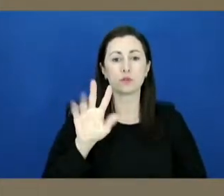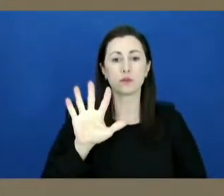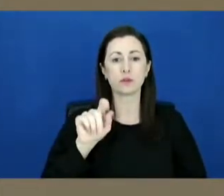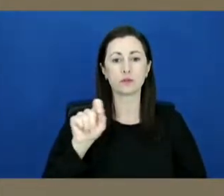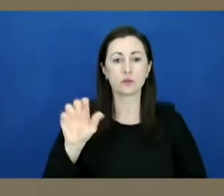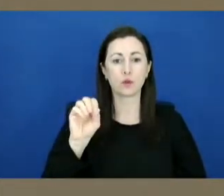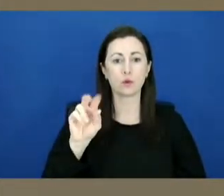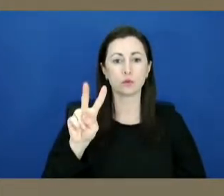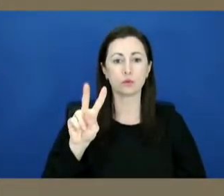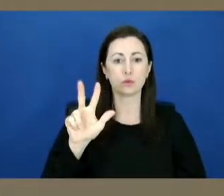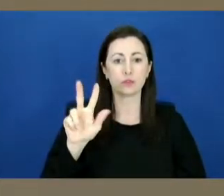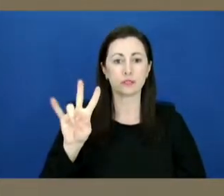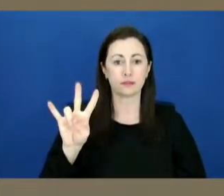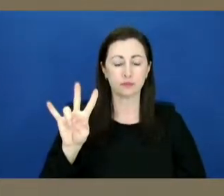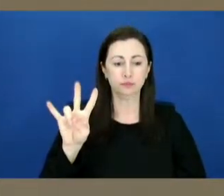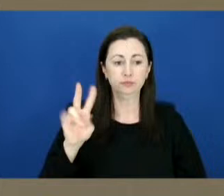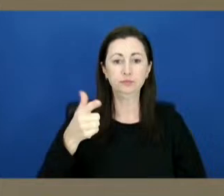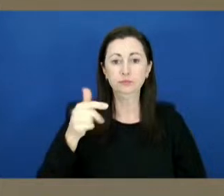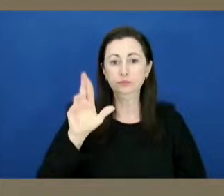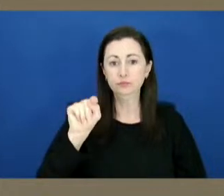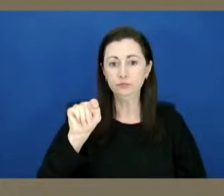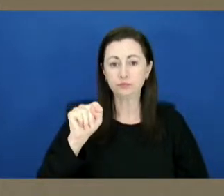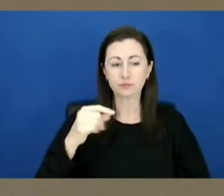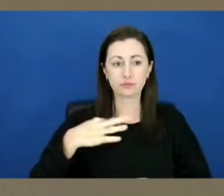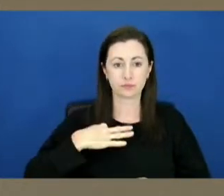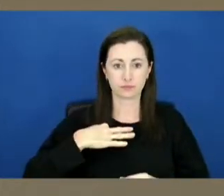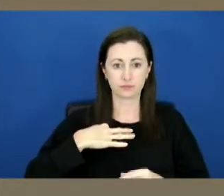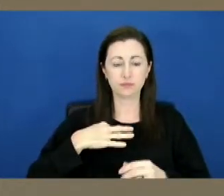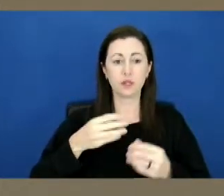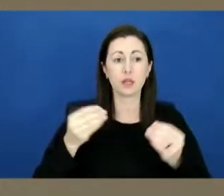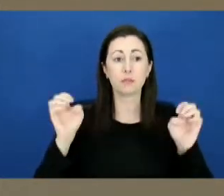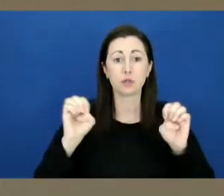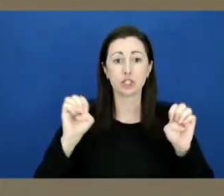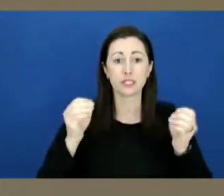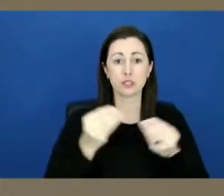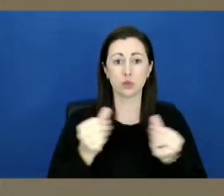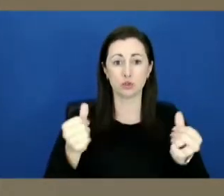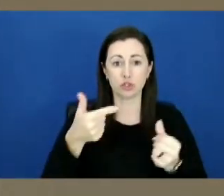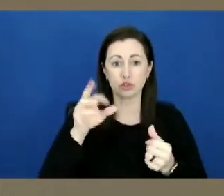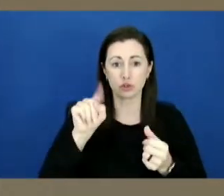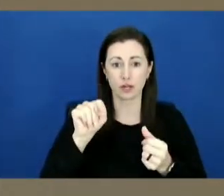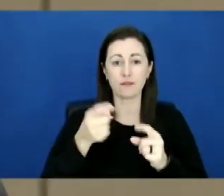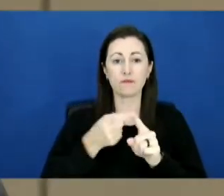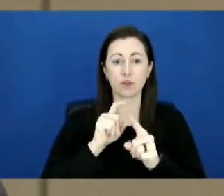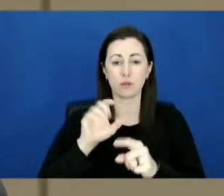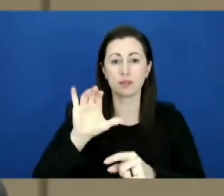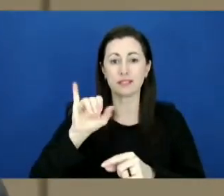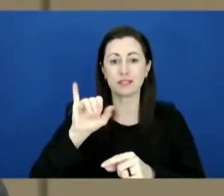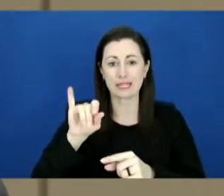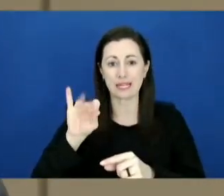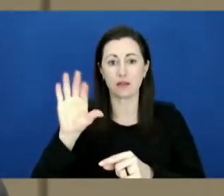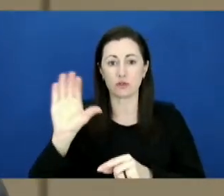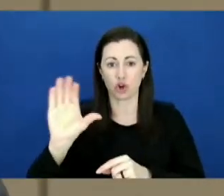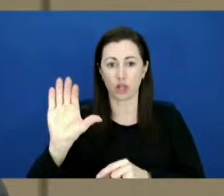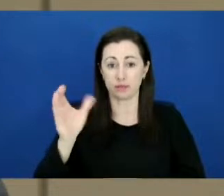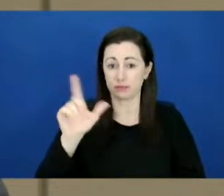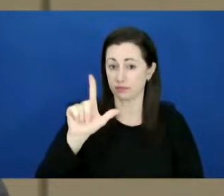OPPOSED? AYES HAVE IT.